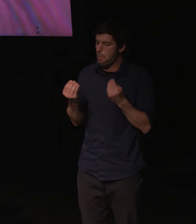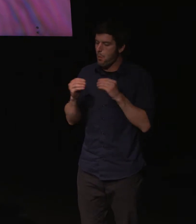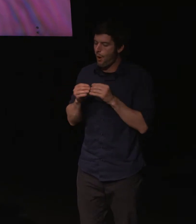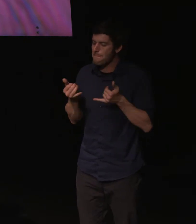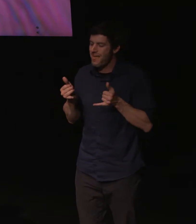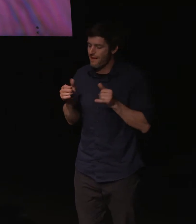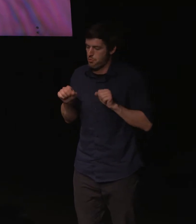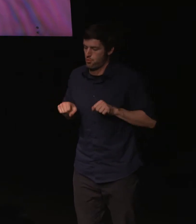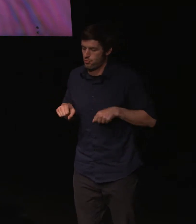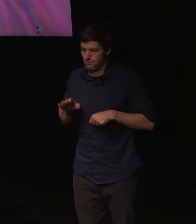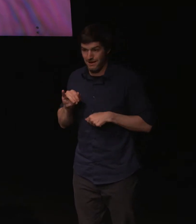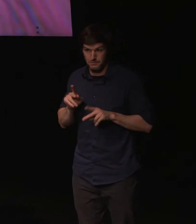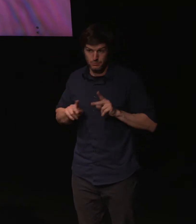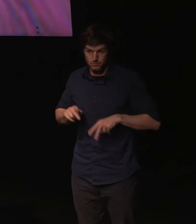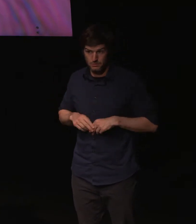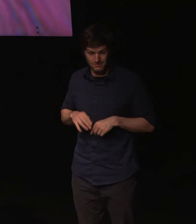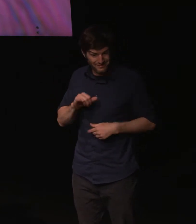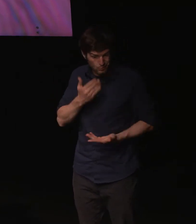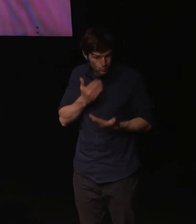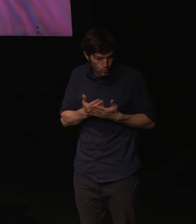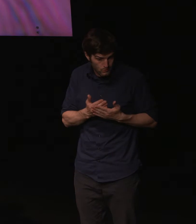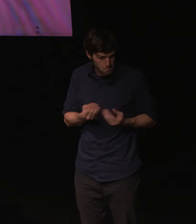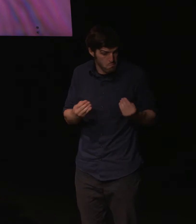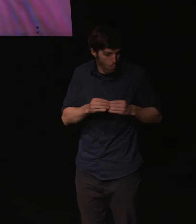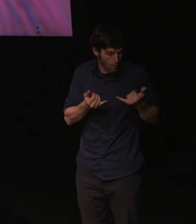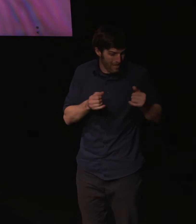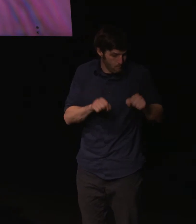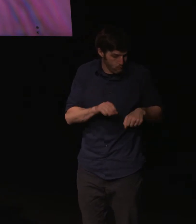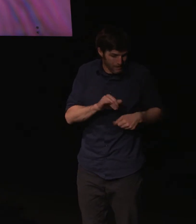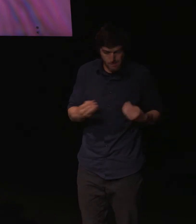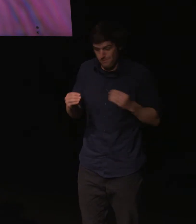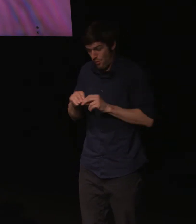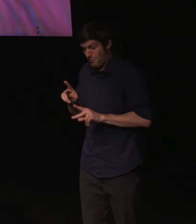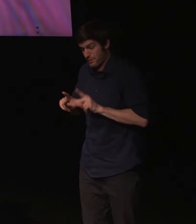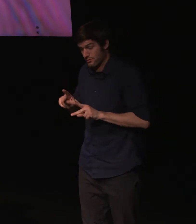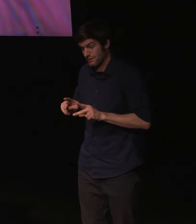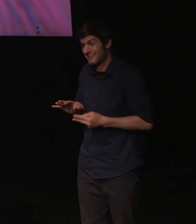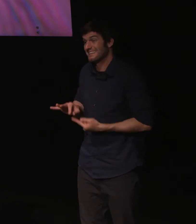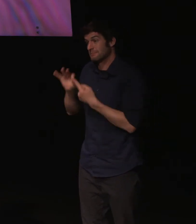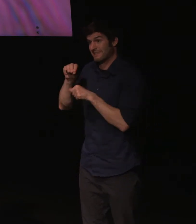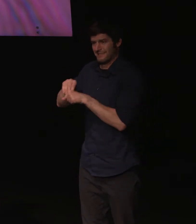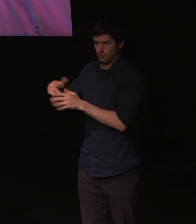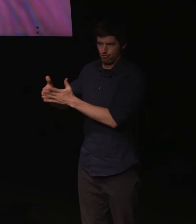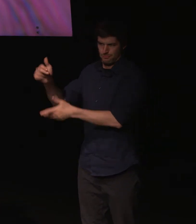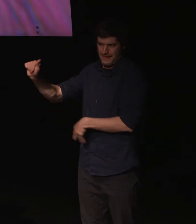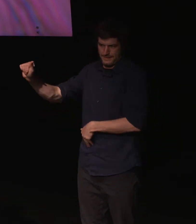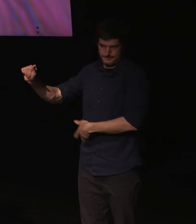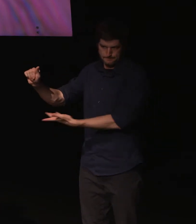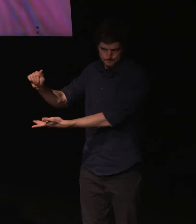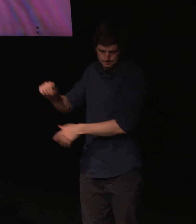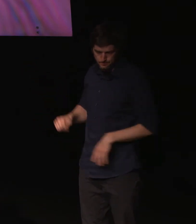And that's a good thing, playable by more people, you know, especially in the Triple A space. You want it to be played by everybody.